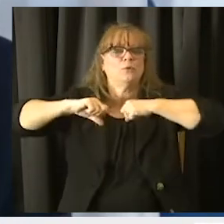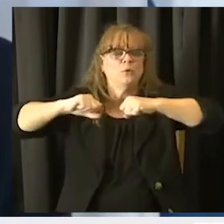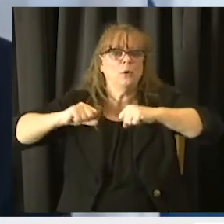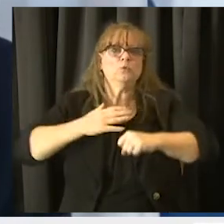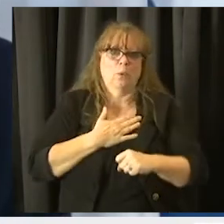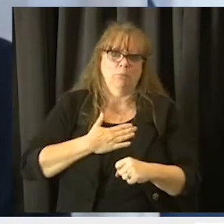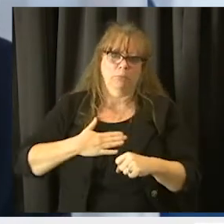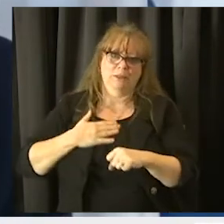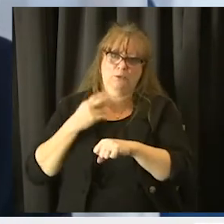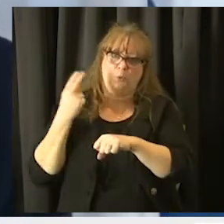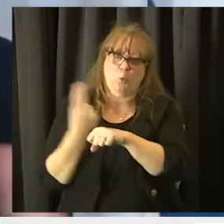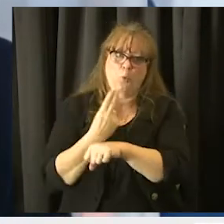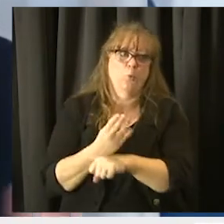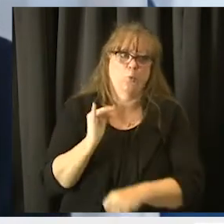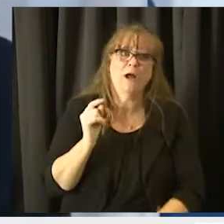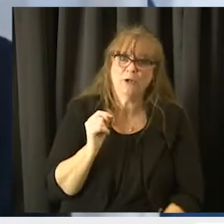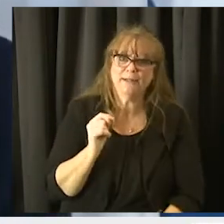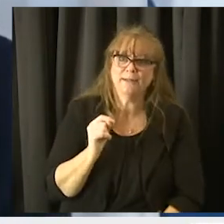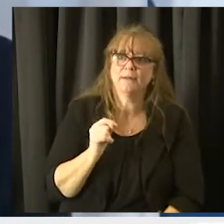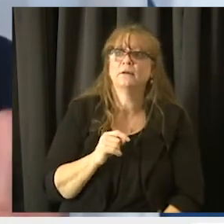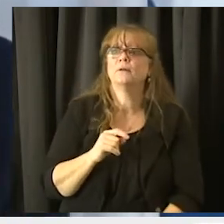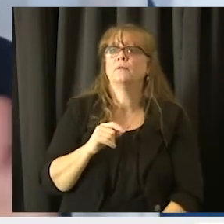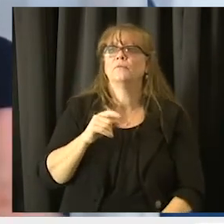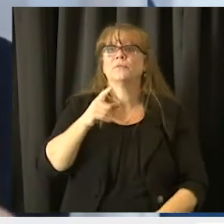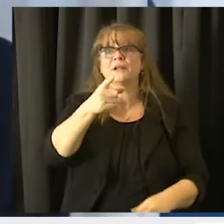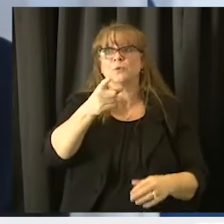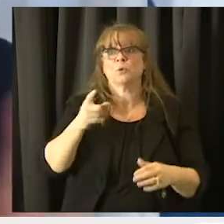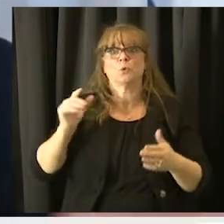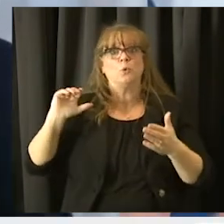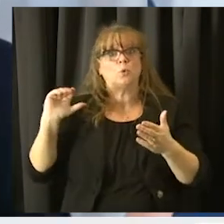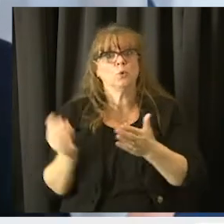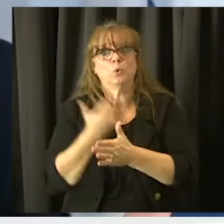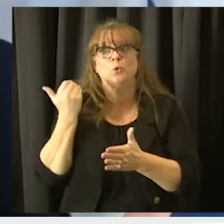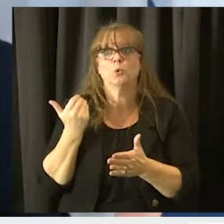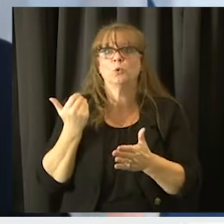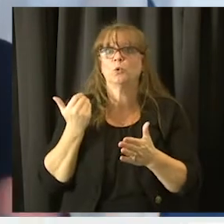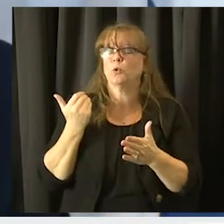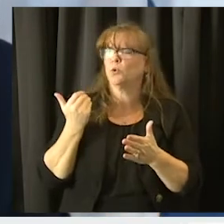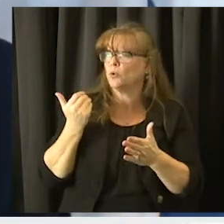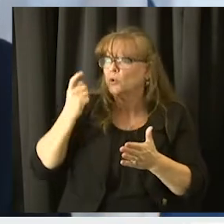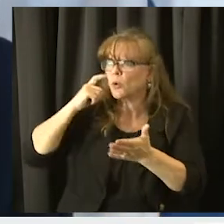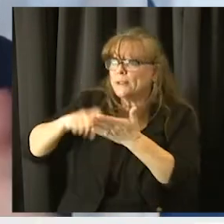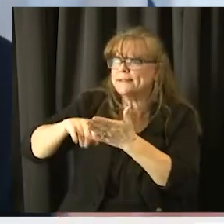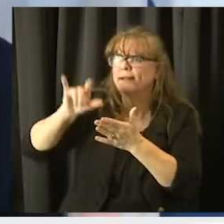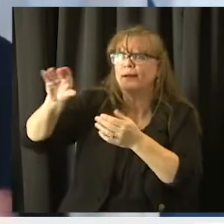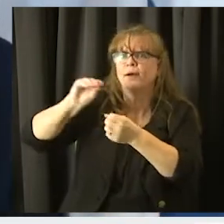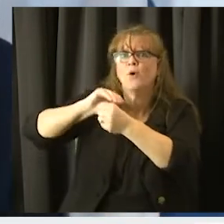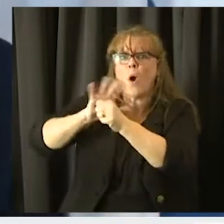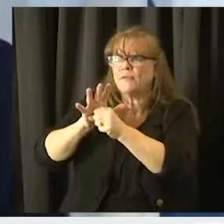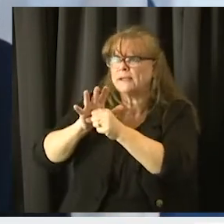it doesn't mean mass don't work it means that mass might be 40 percent effective instead of 50 to 75